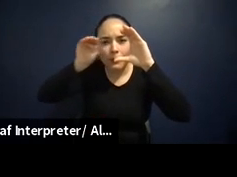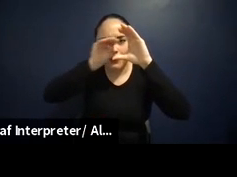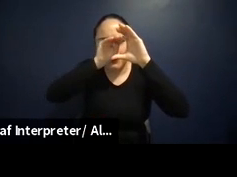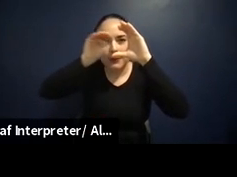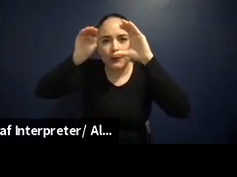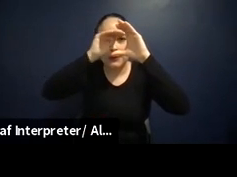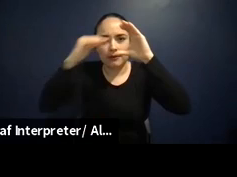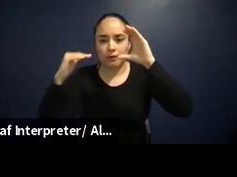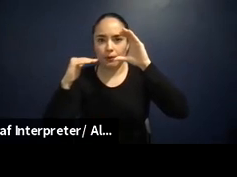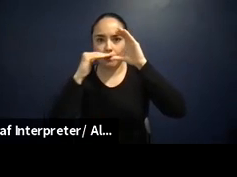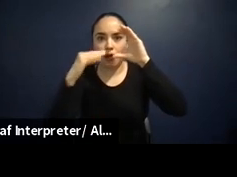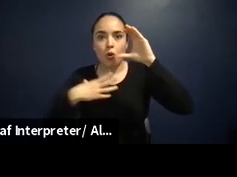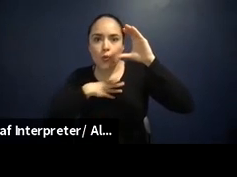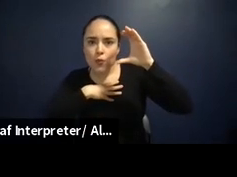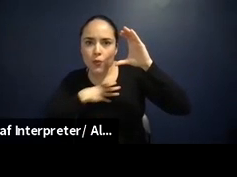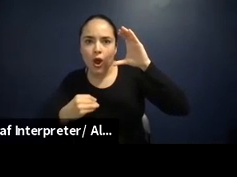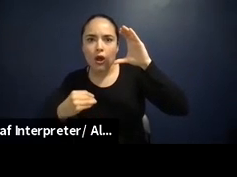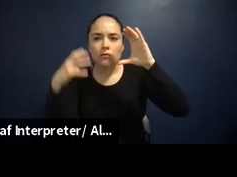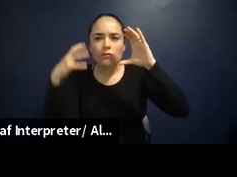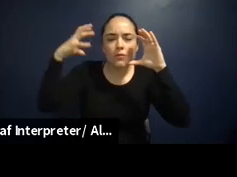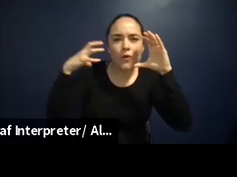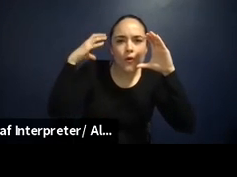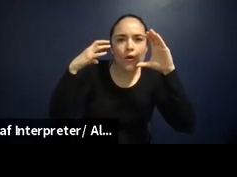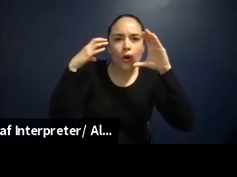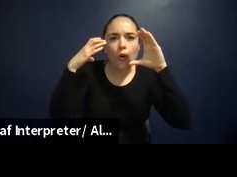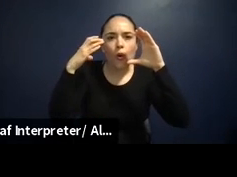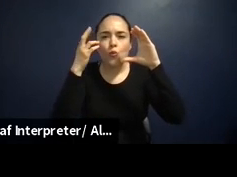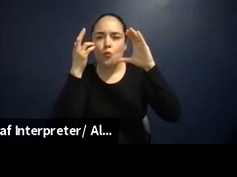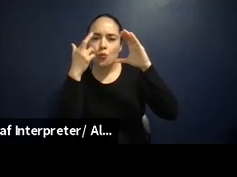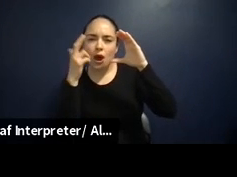sort of tan layers in between, so I think that's that's very accurate of how sedimentary rocks